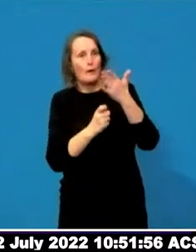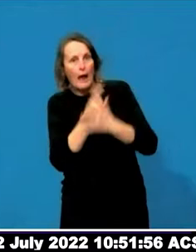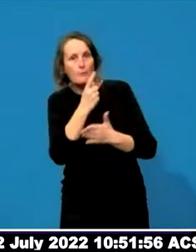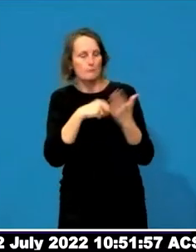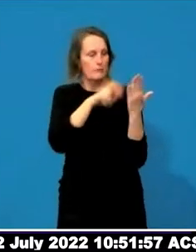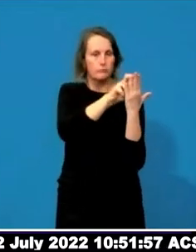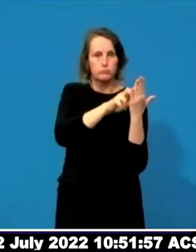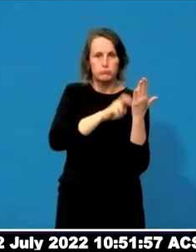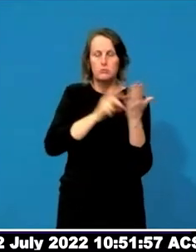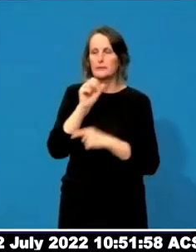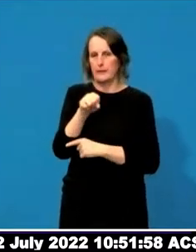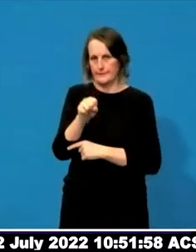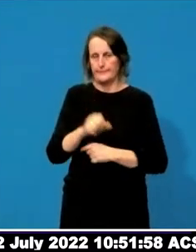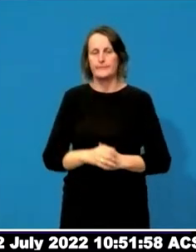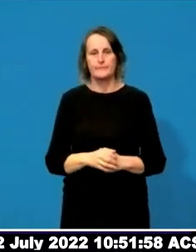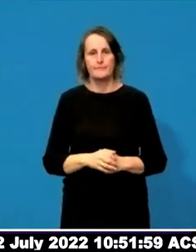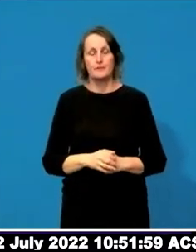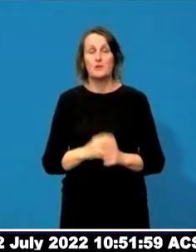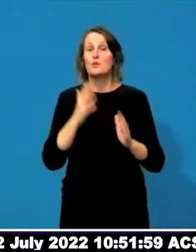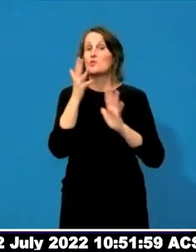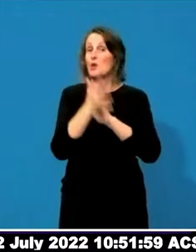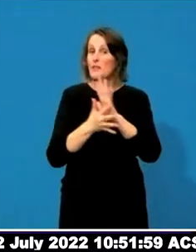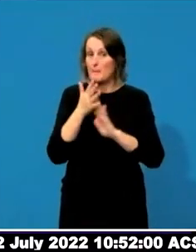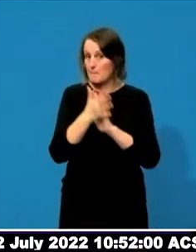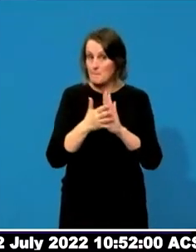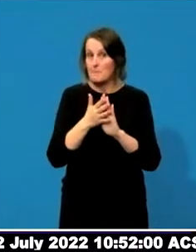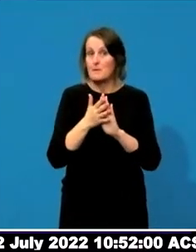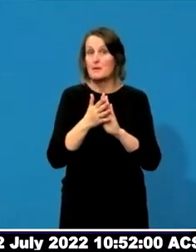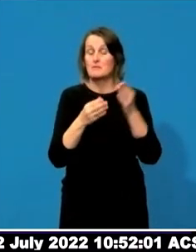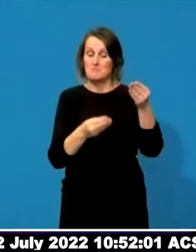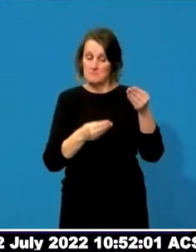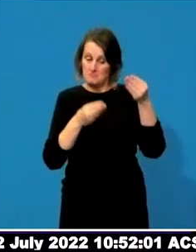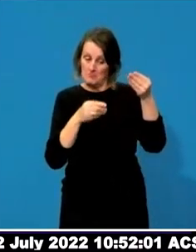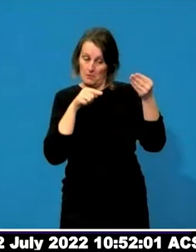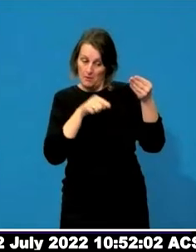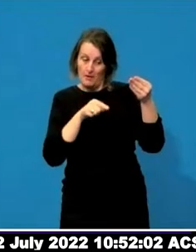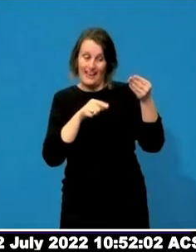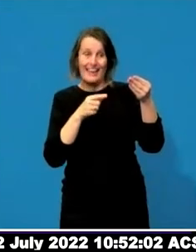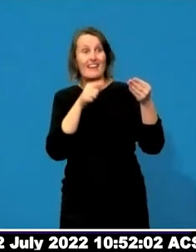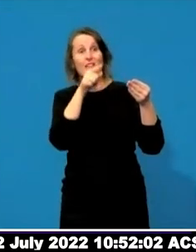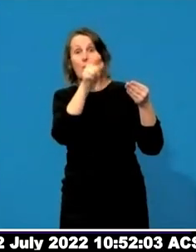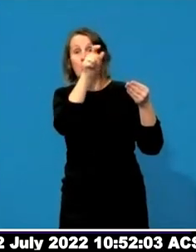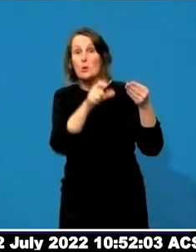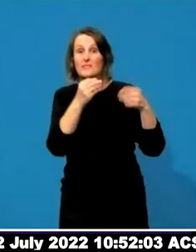And would that in turn enable you, for example, in dealing with issues involving the NDIS, to build up a history